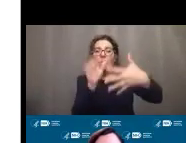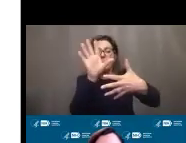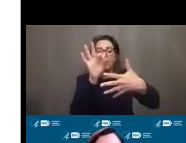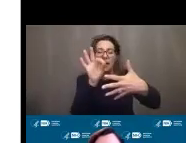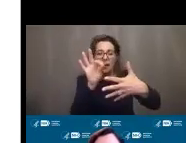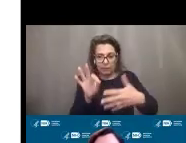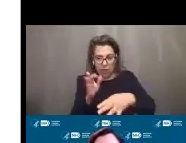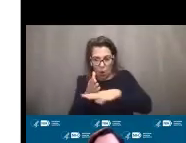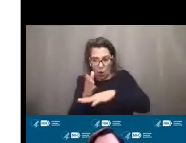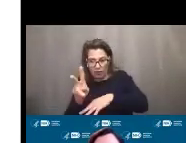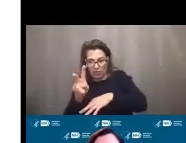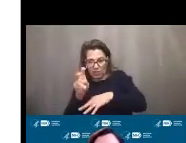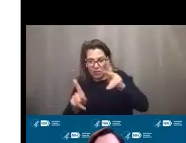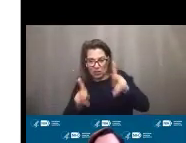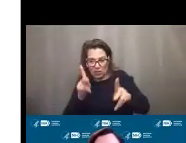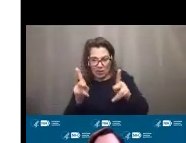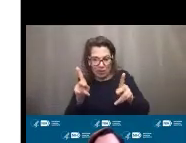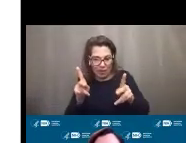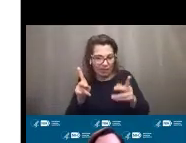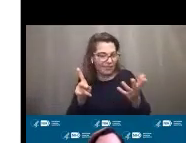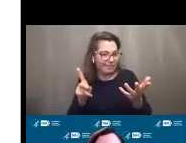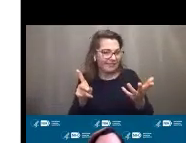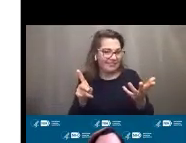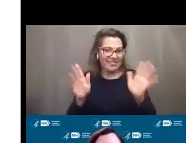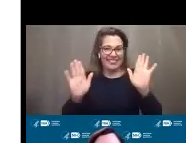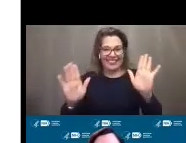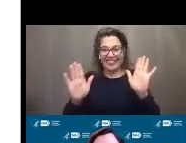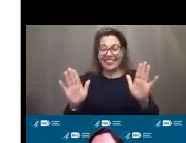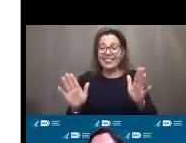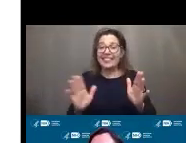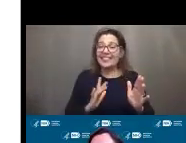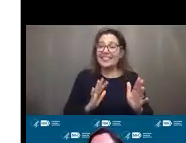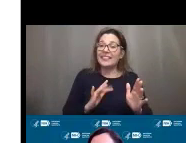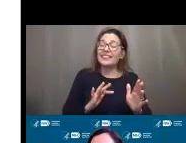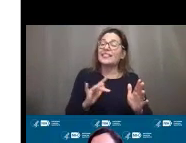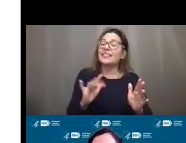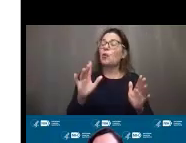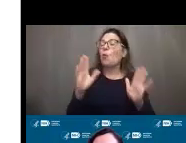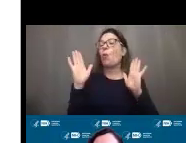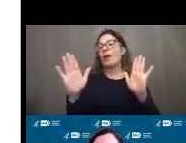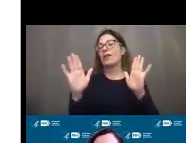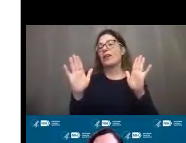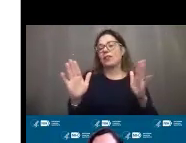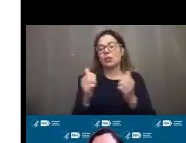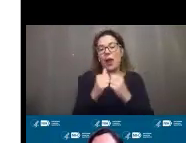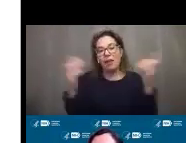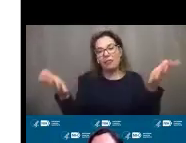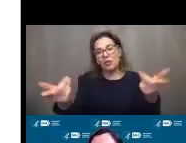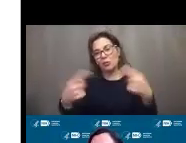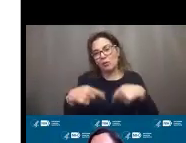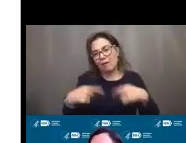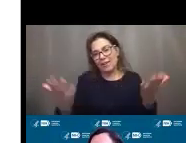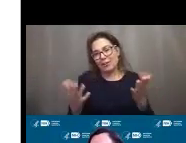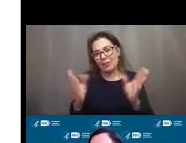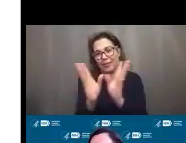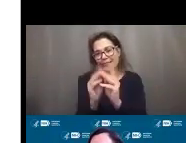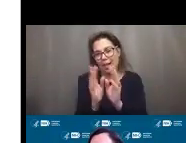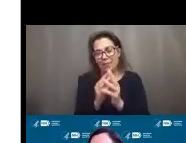or even schedule a 20-minute personal appointment. PowerPoints are currently available for most sessions in advance,